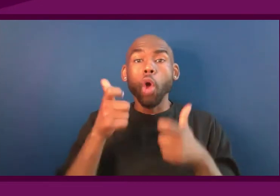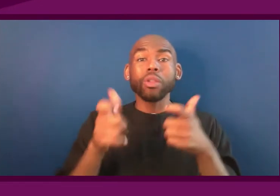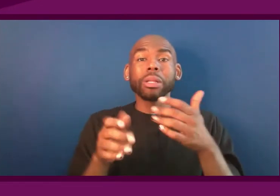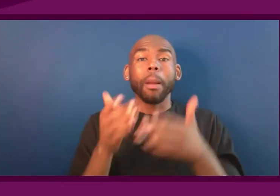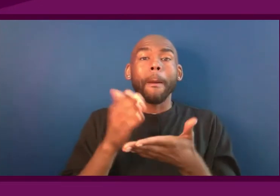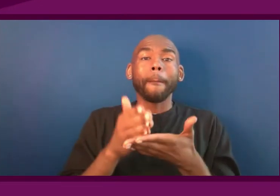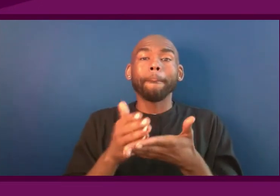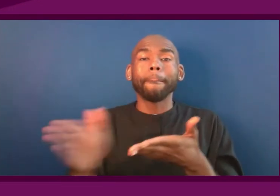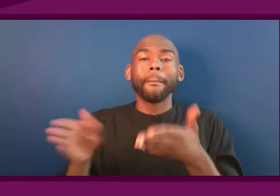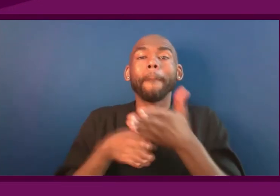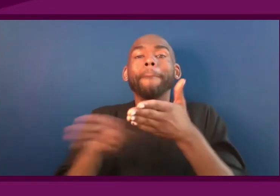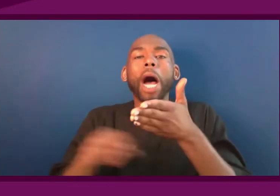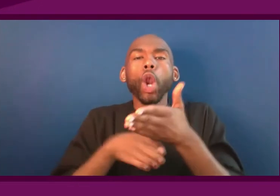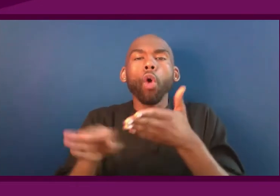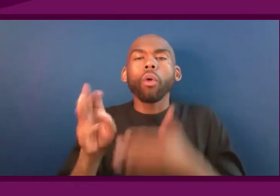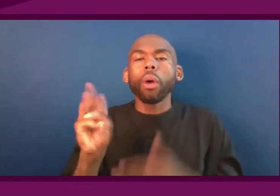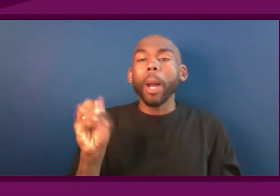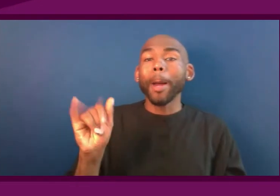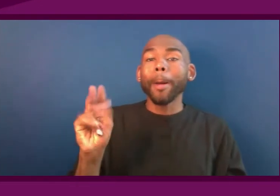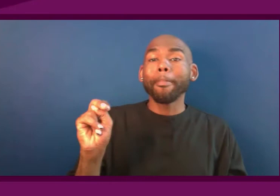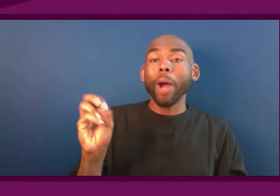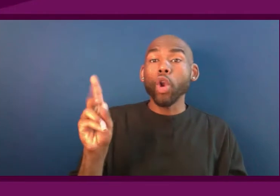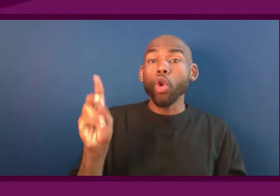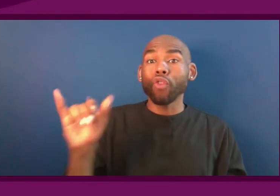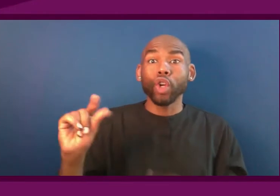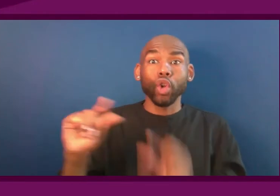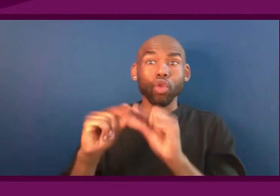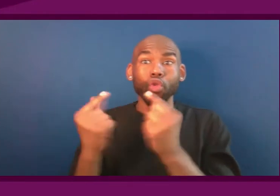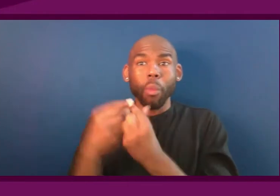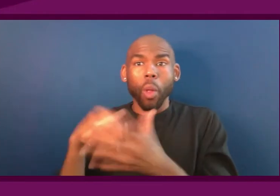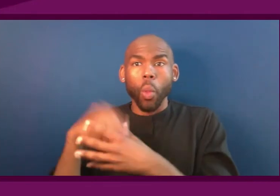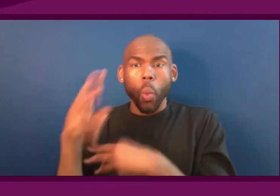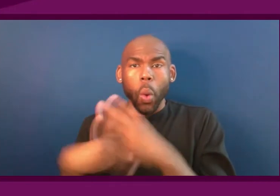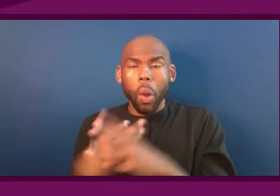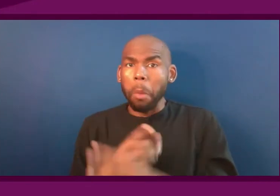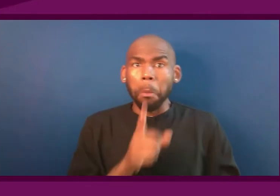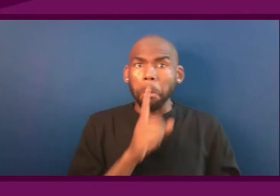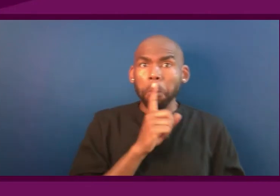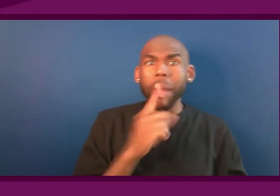supporting the Black Lives Matter intersections, all of this, because we're stronger together.